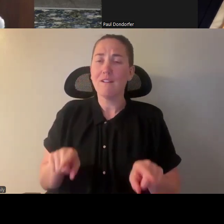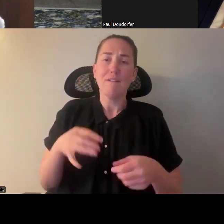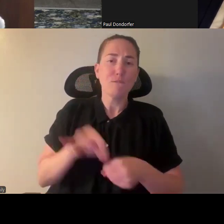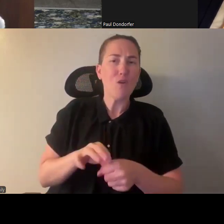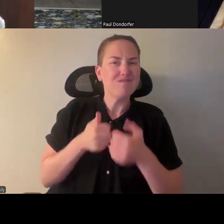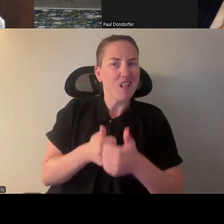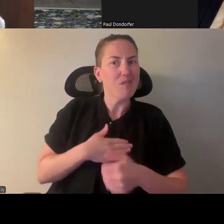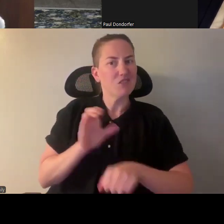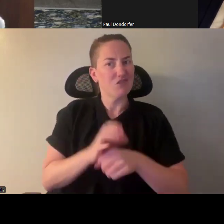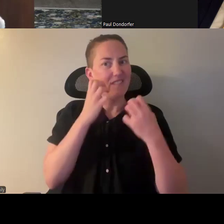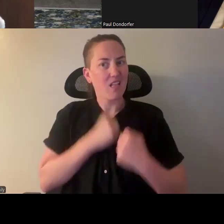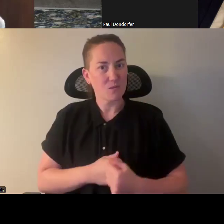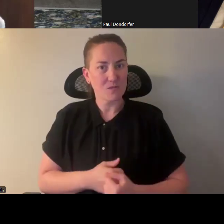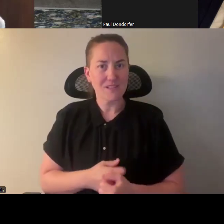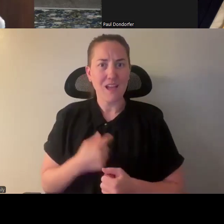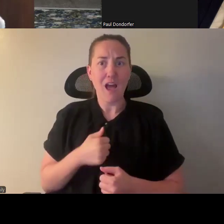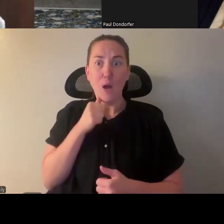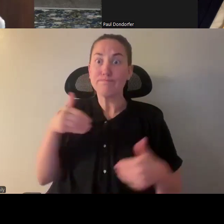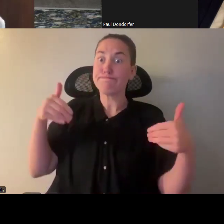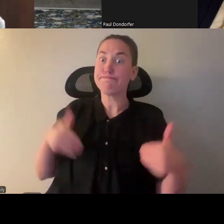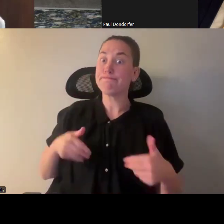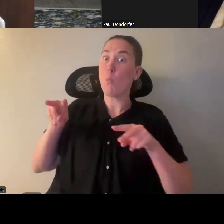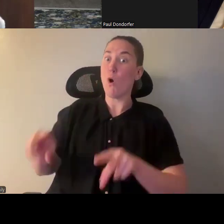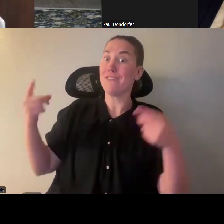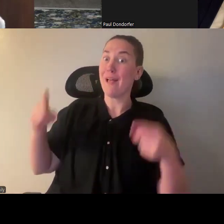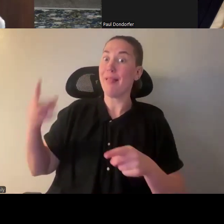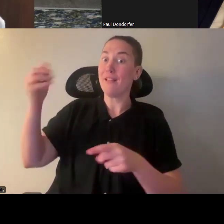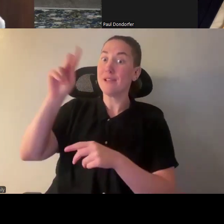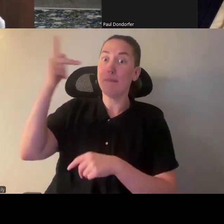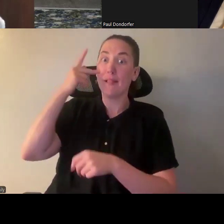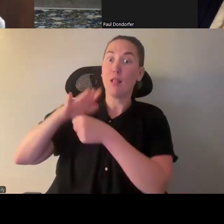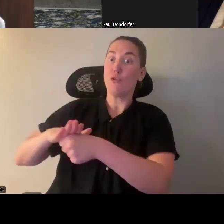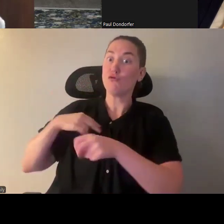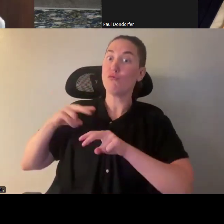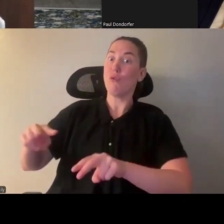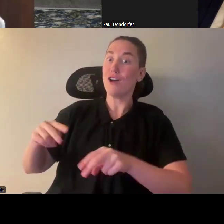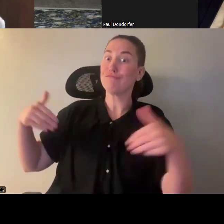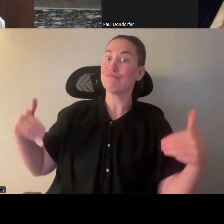as someone who will not just stand by and watch outside political pressure affect our wonderful